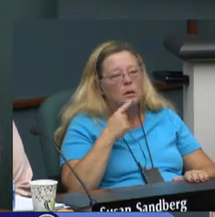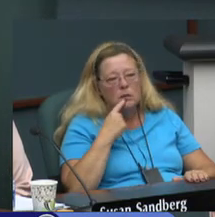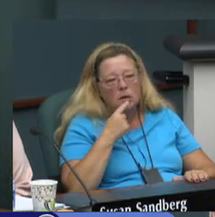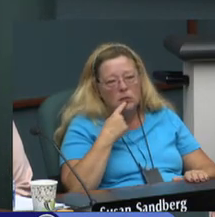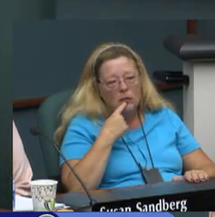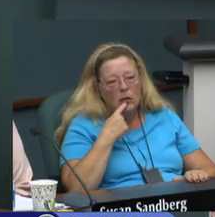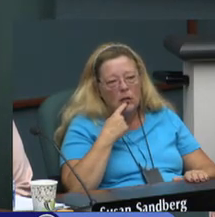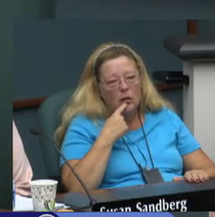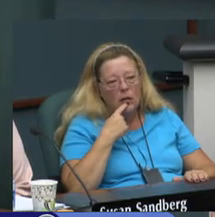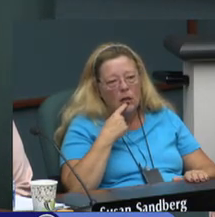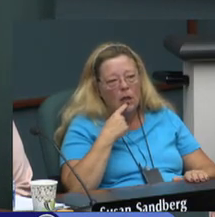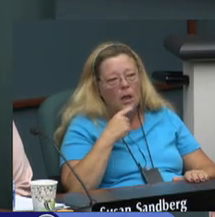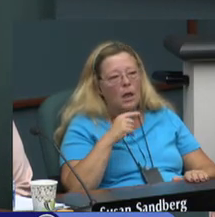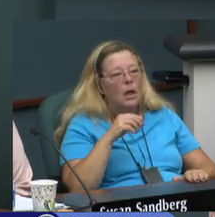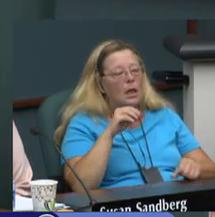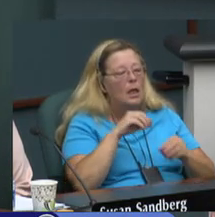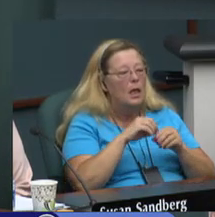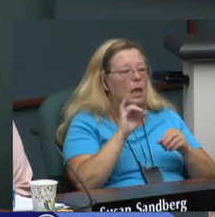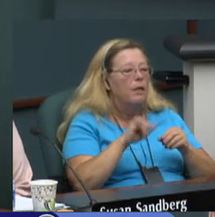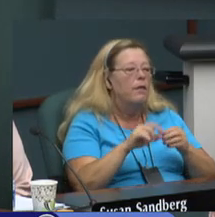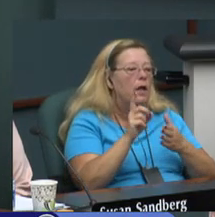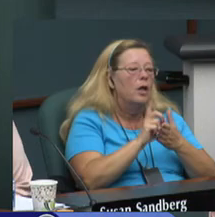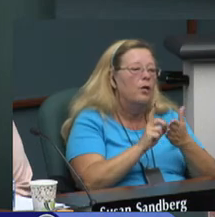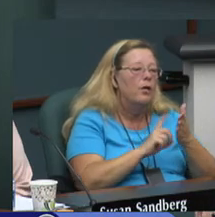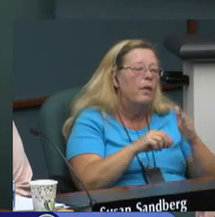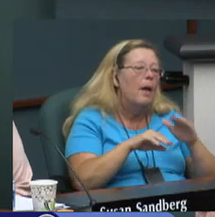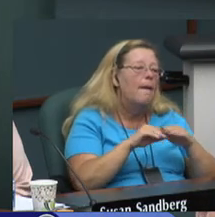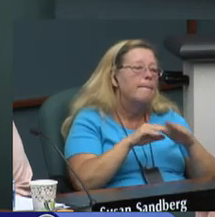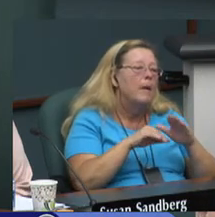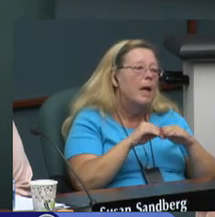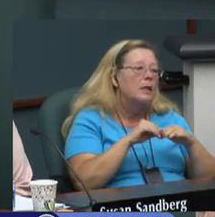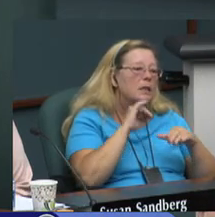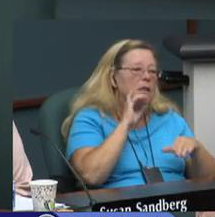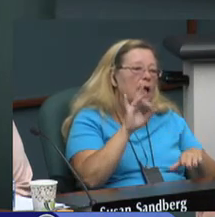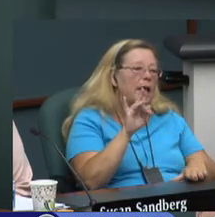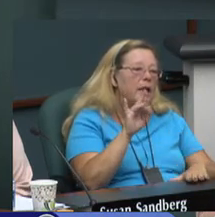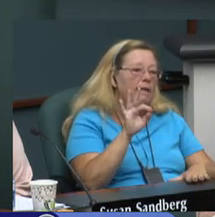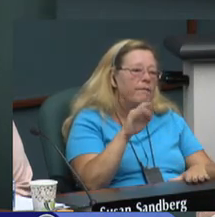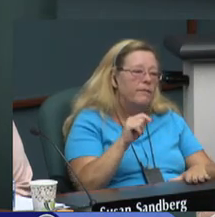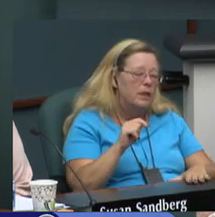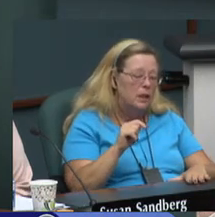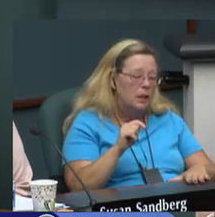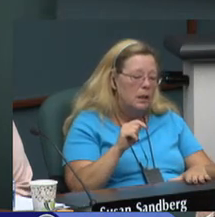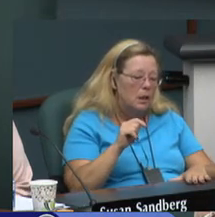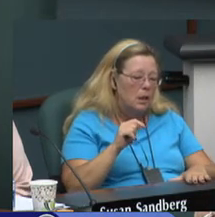the r3 zoning district the maximum width of a drive will be 18 feet why is this